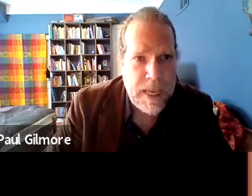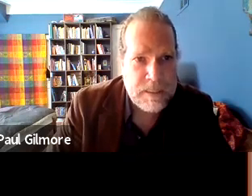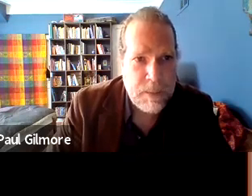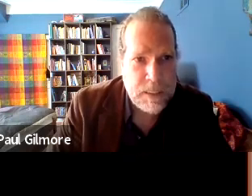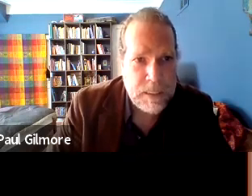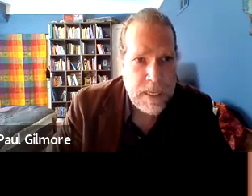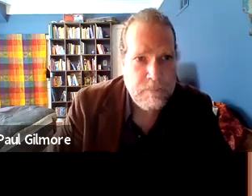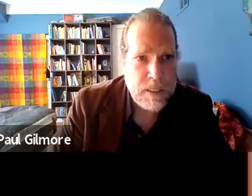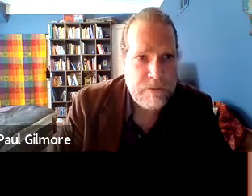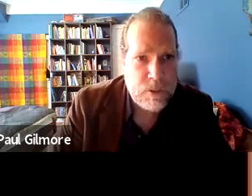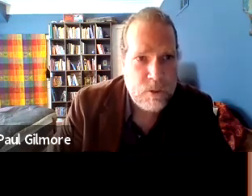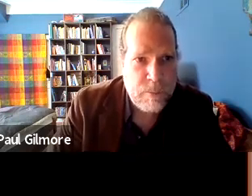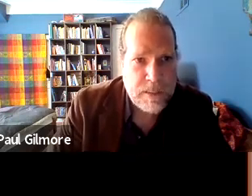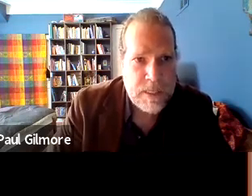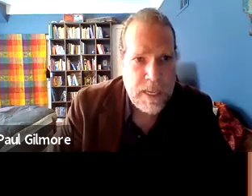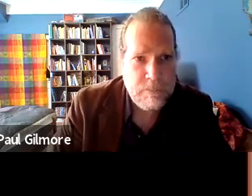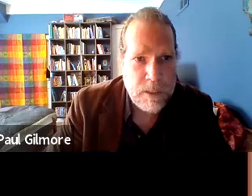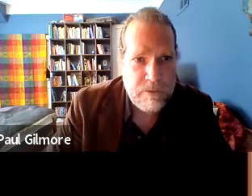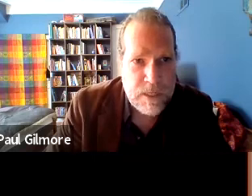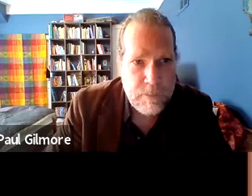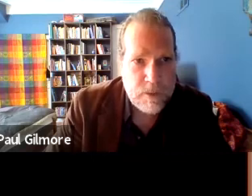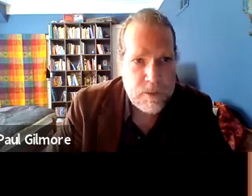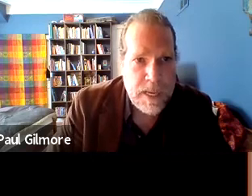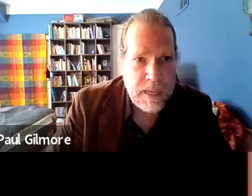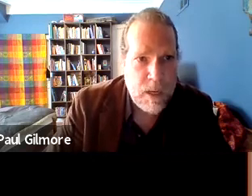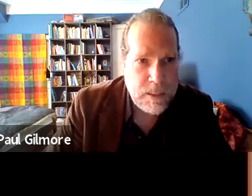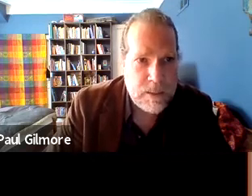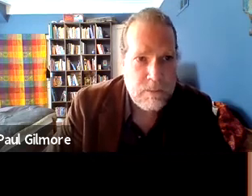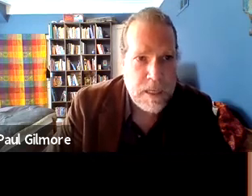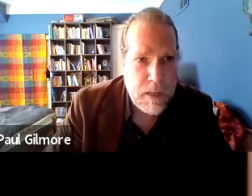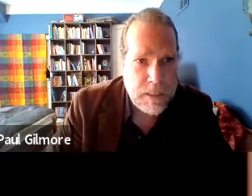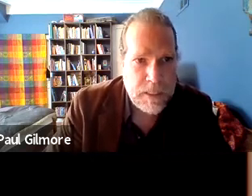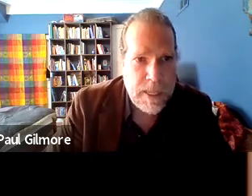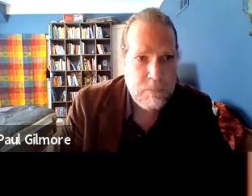gas money and money for toothpaste and money for diapers and money to make money and